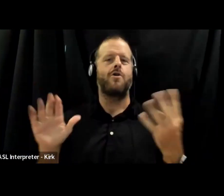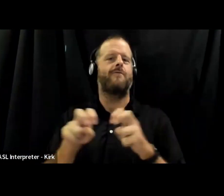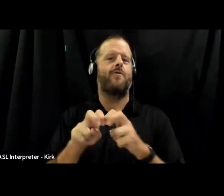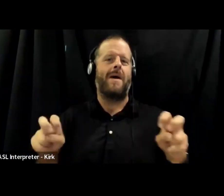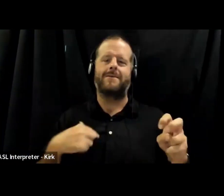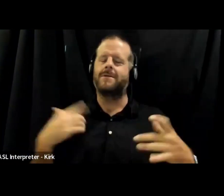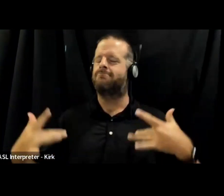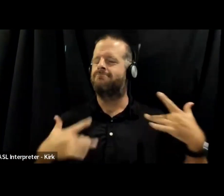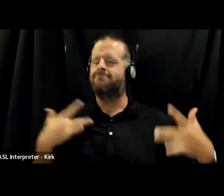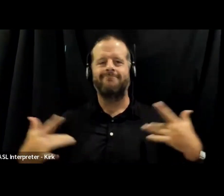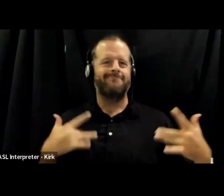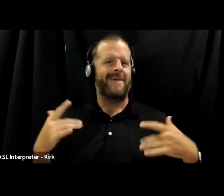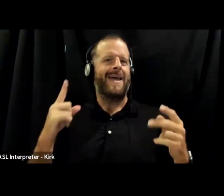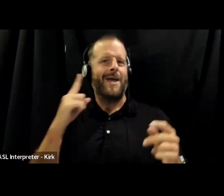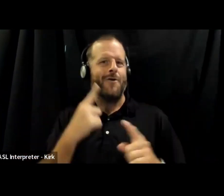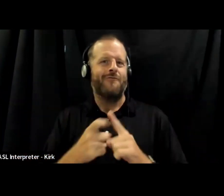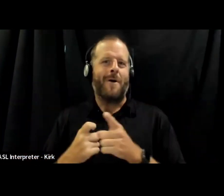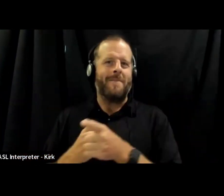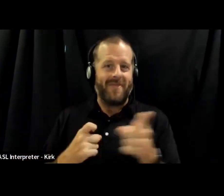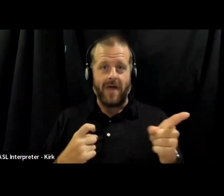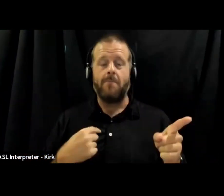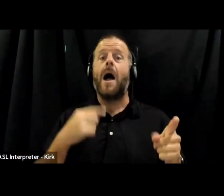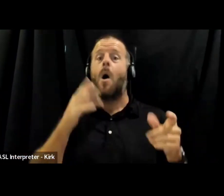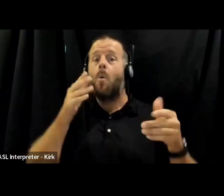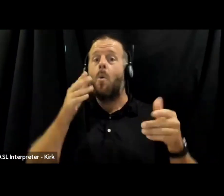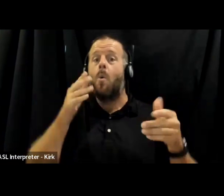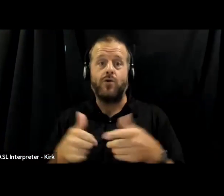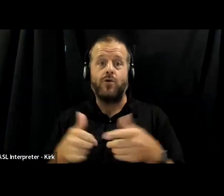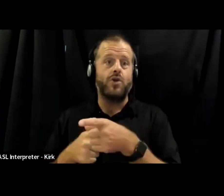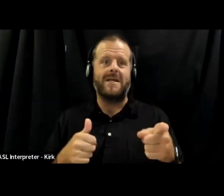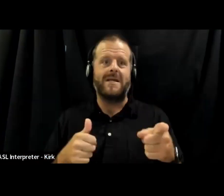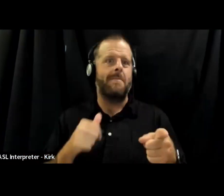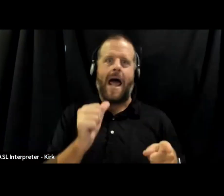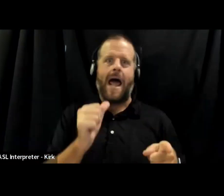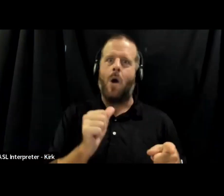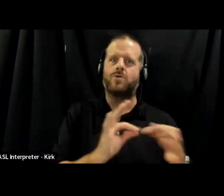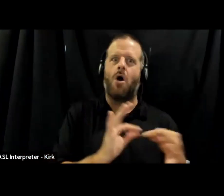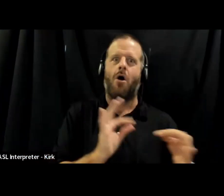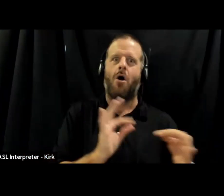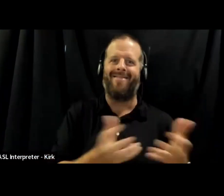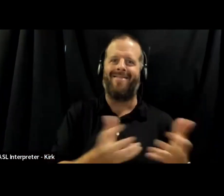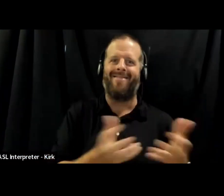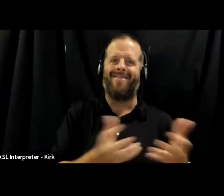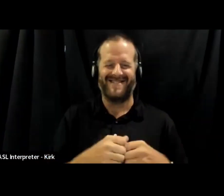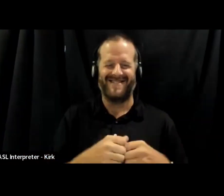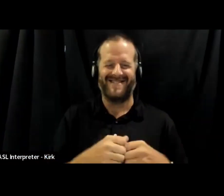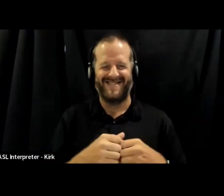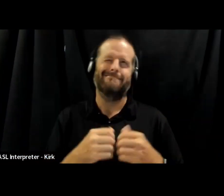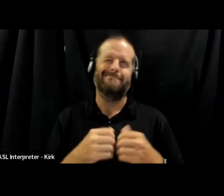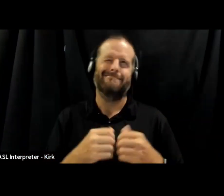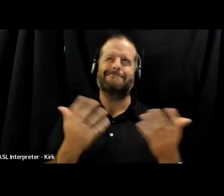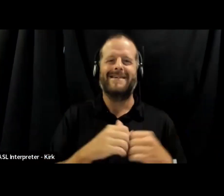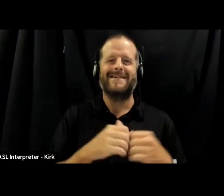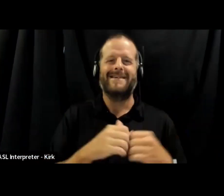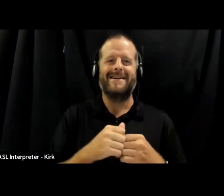So I'm going to introduce them and not talk as, as much as possible because as for those